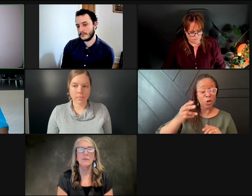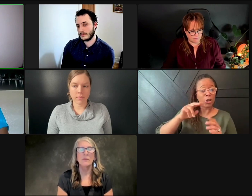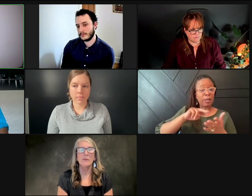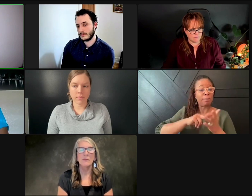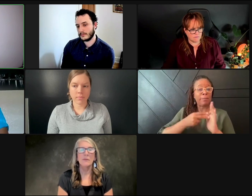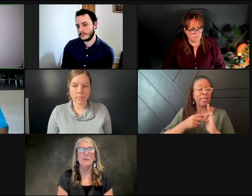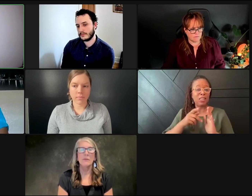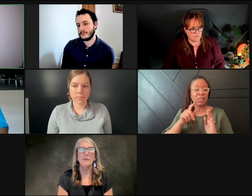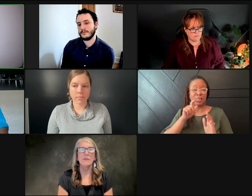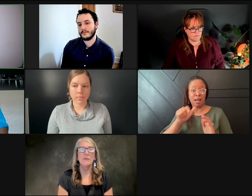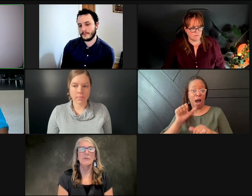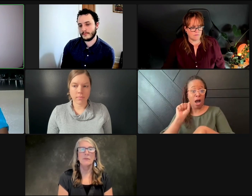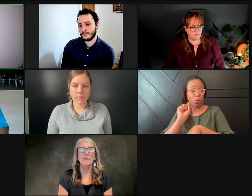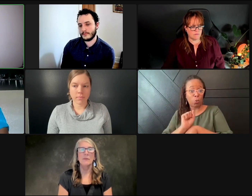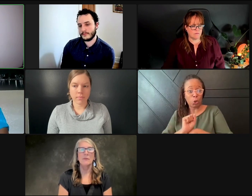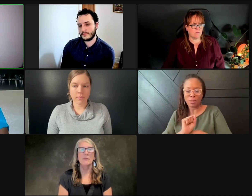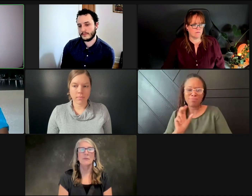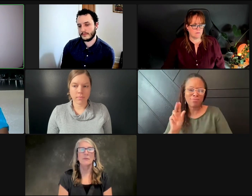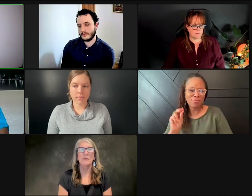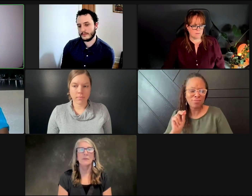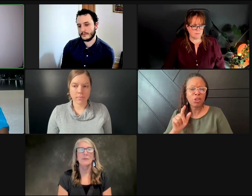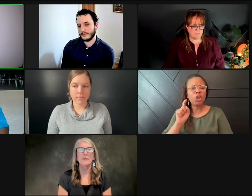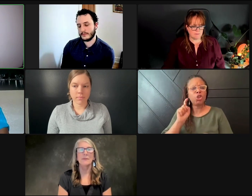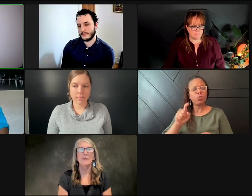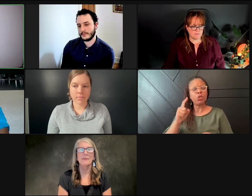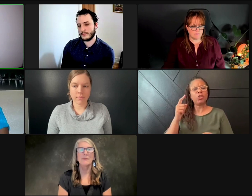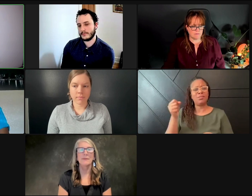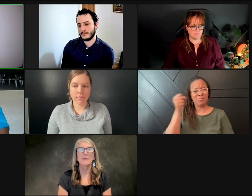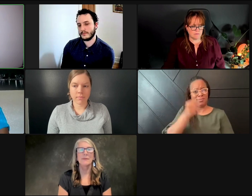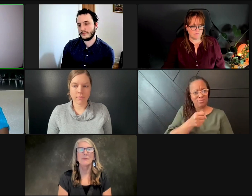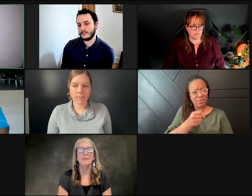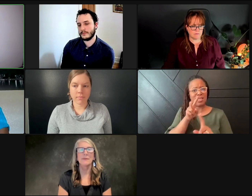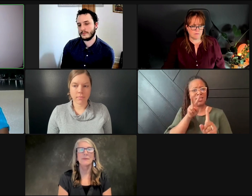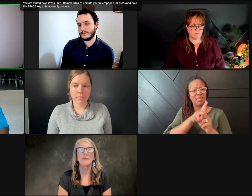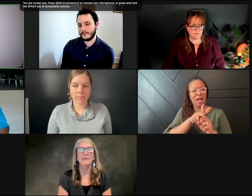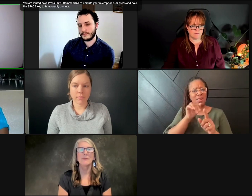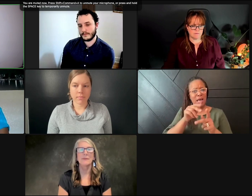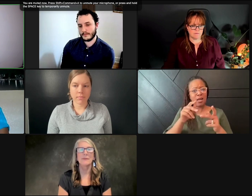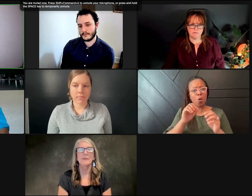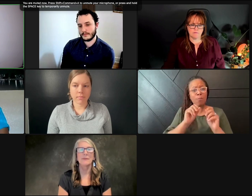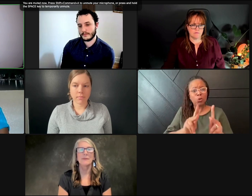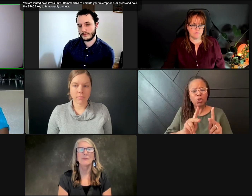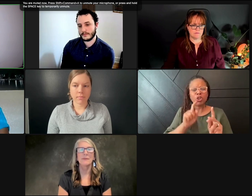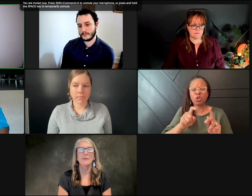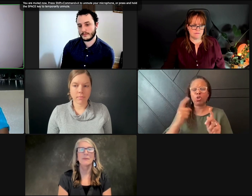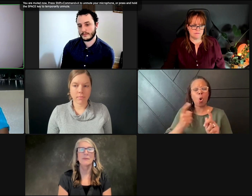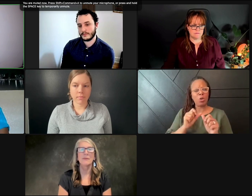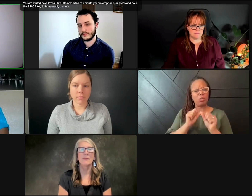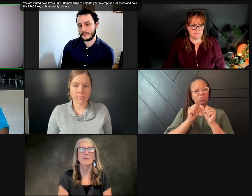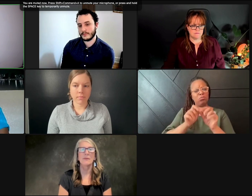of, if the interpreter doesn't see the deaf people there doesn't mean that they shouldn't be working.